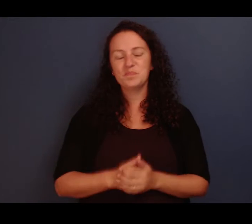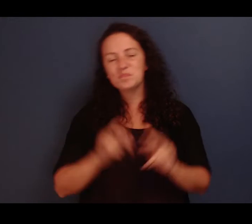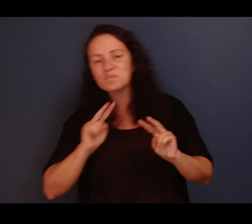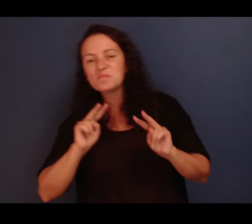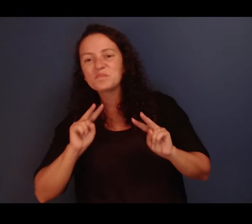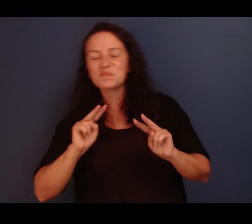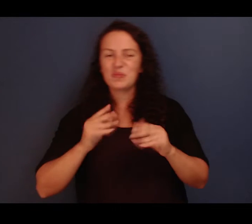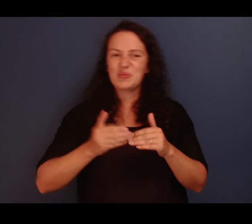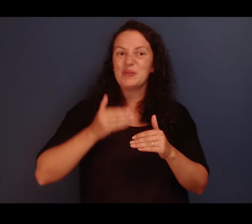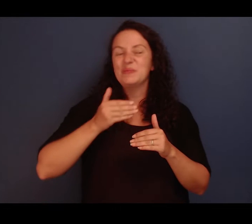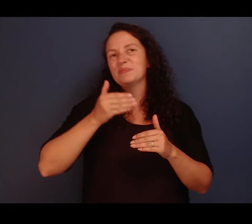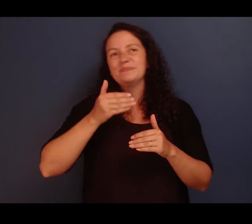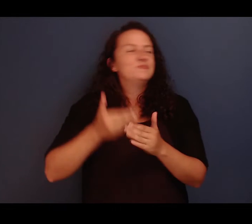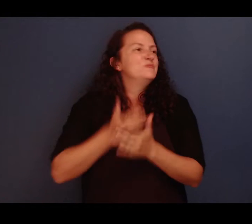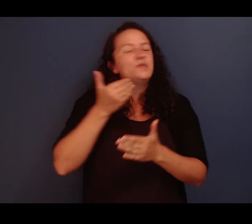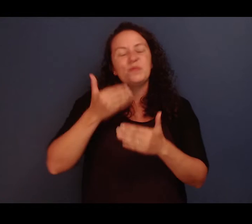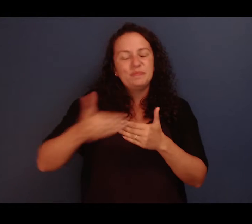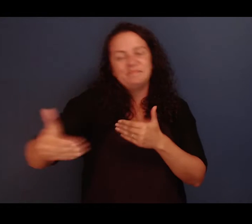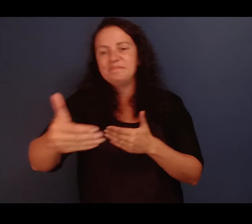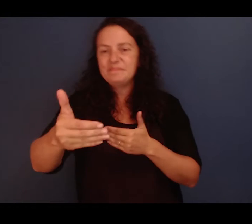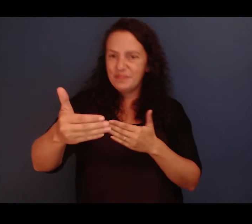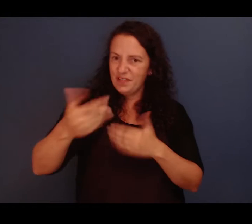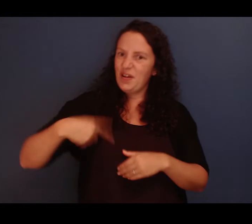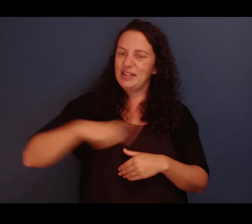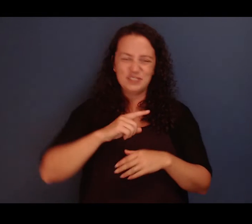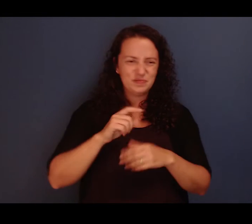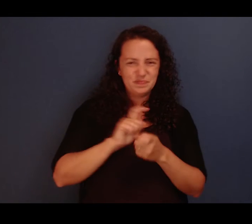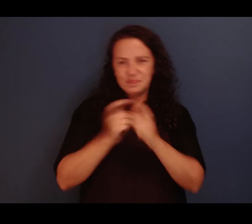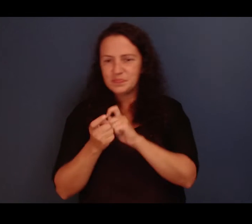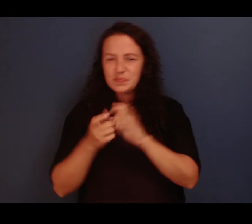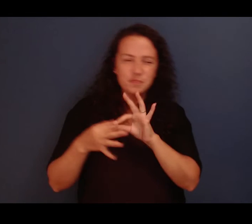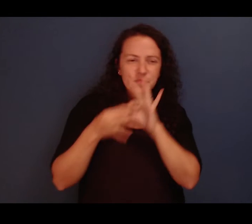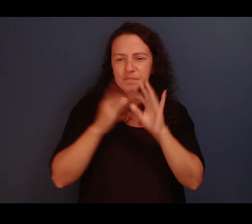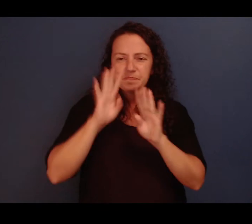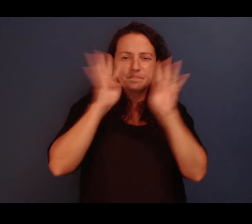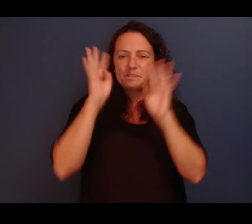of reconnecting and creating, together.